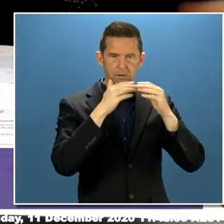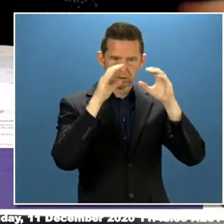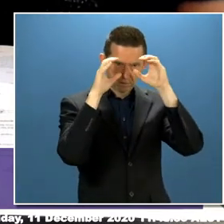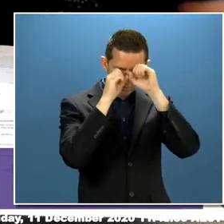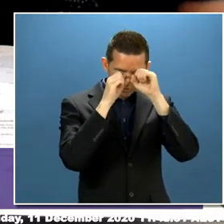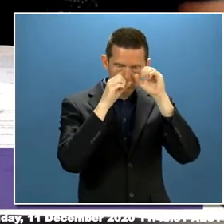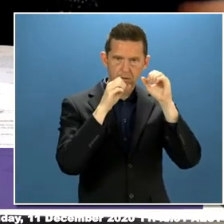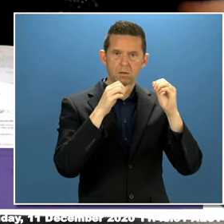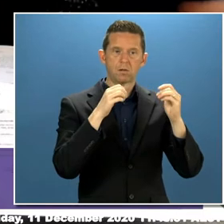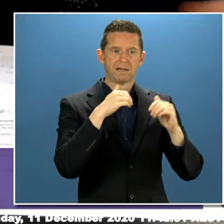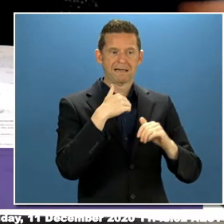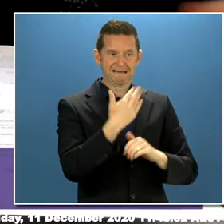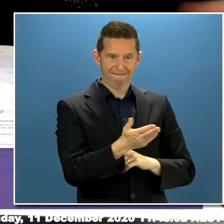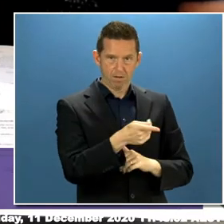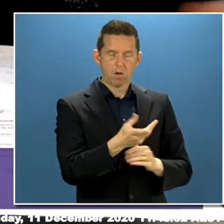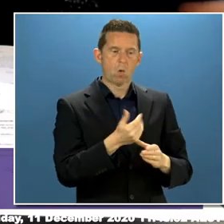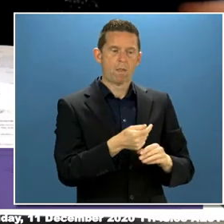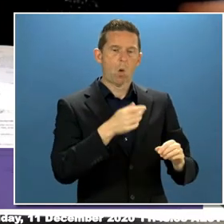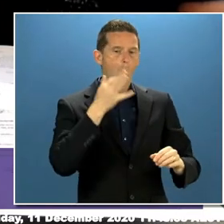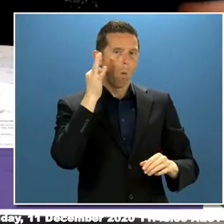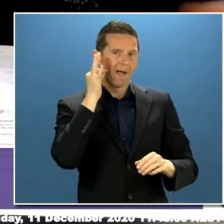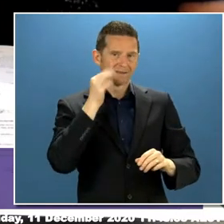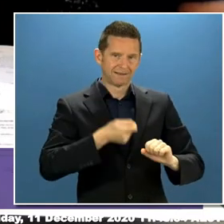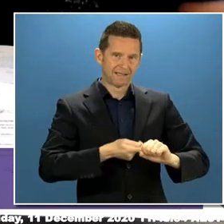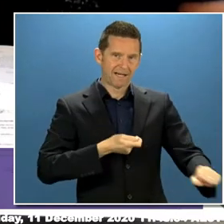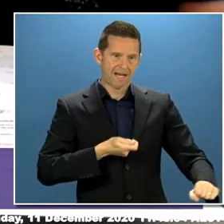blindness, and they are given a white cane, and I give them a little bit of a